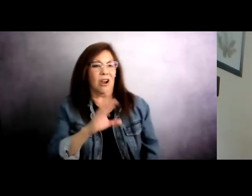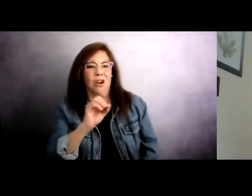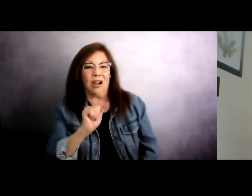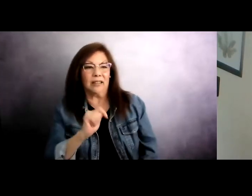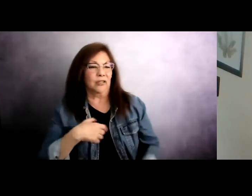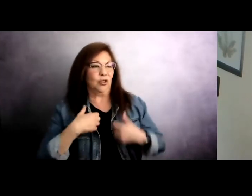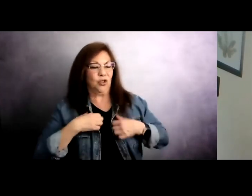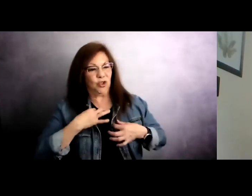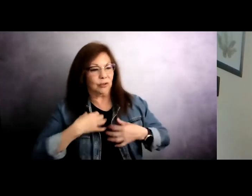down to us by the handful.